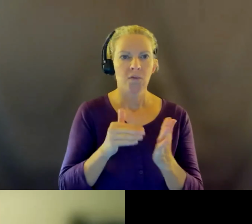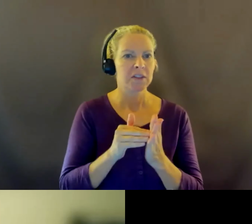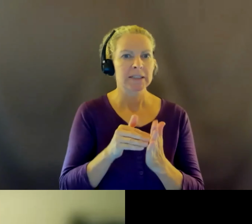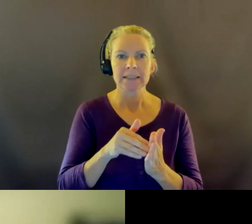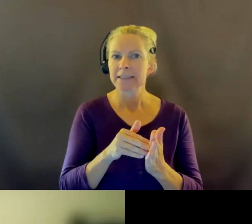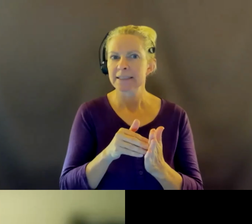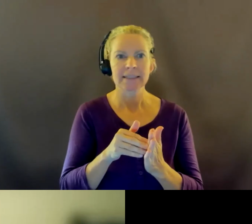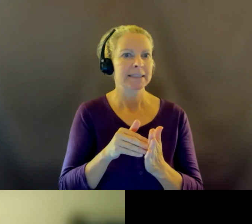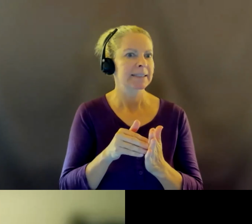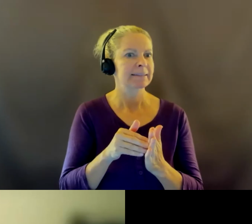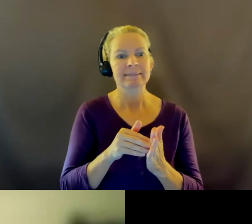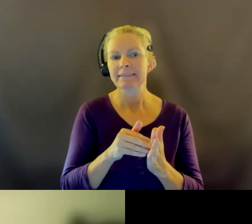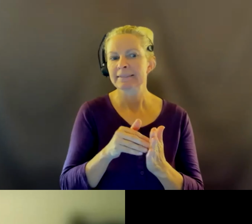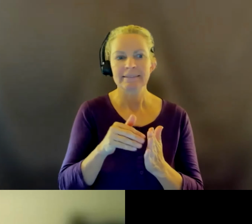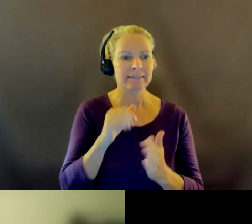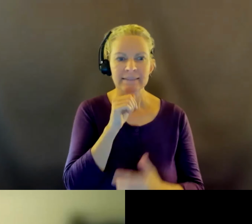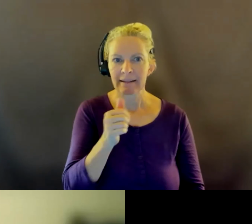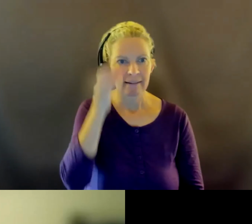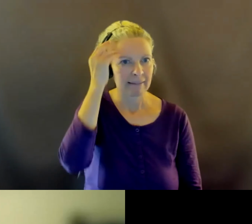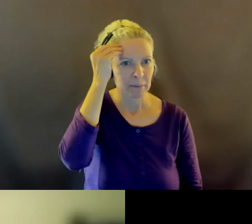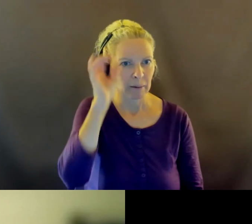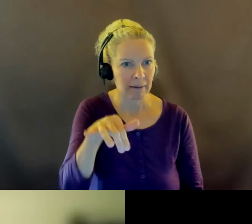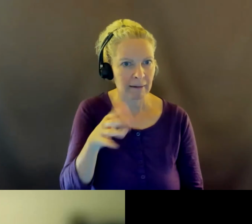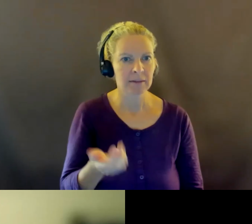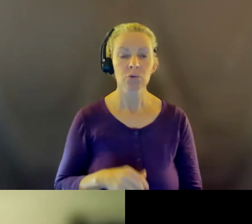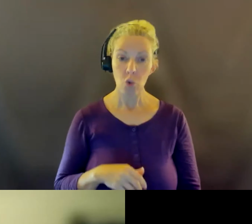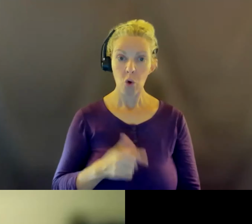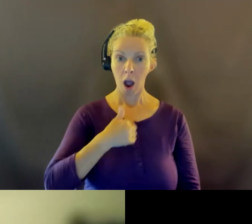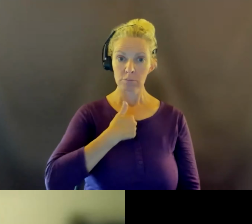I heard the question, most everybody heard the question, that must mean that everyone did.